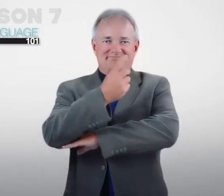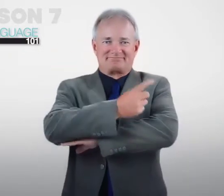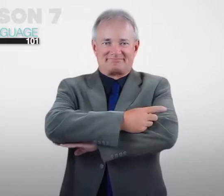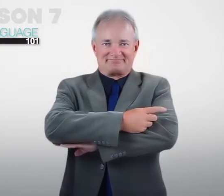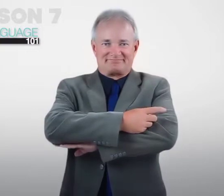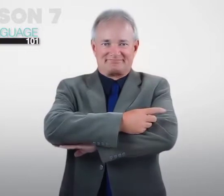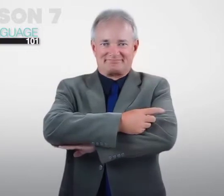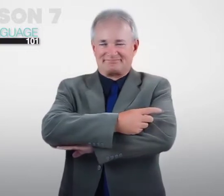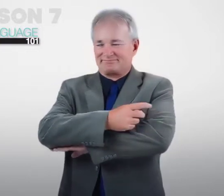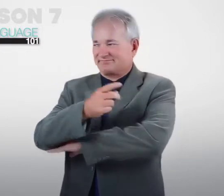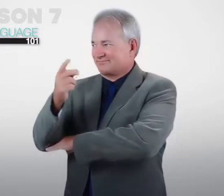Day.